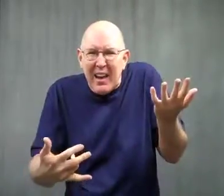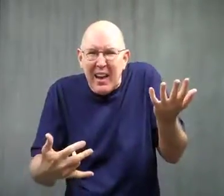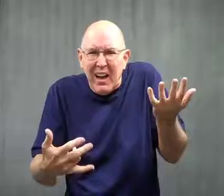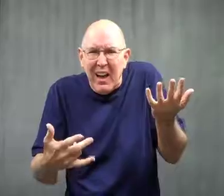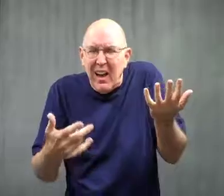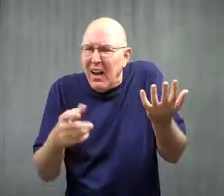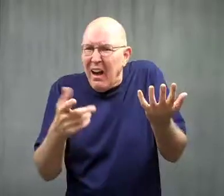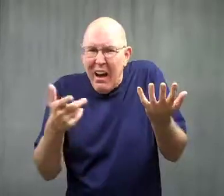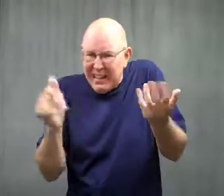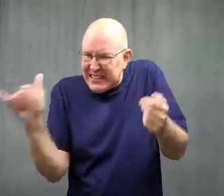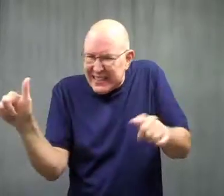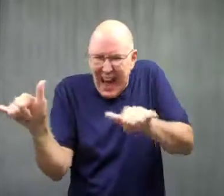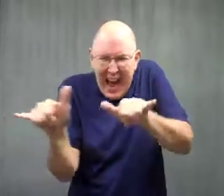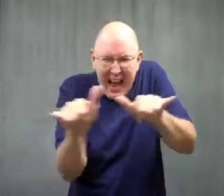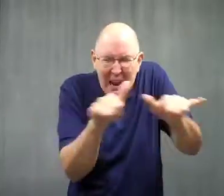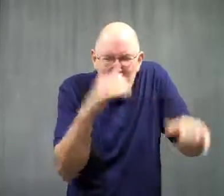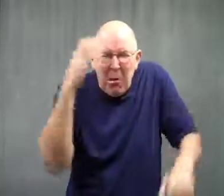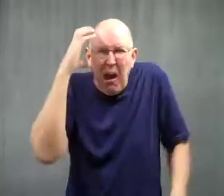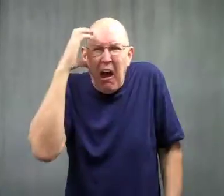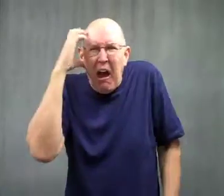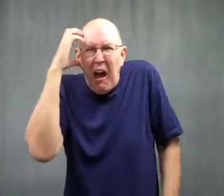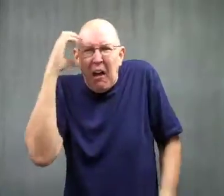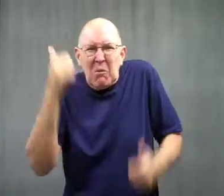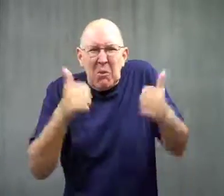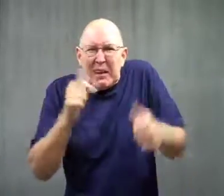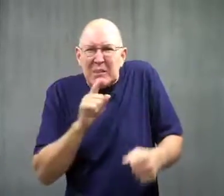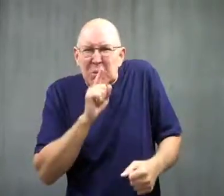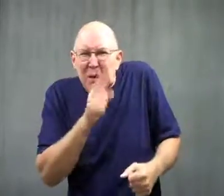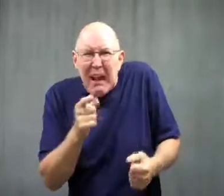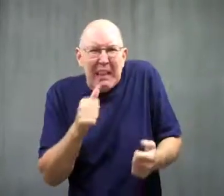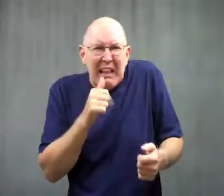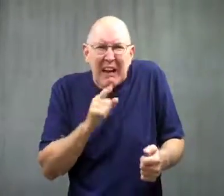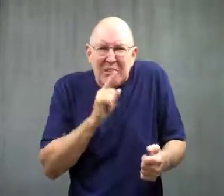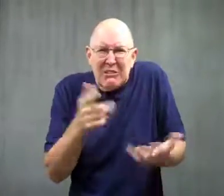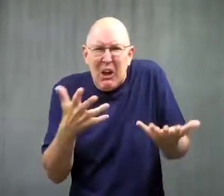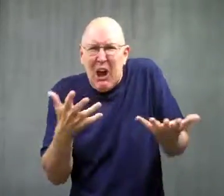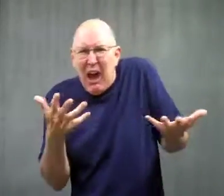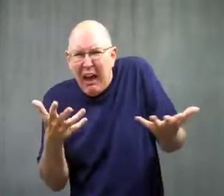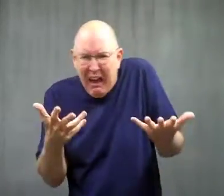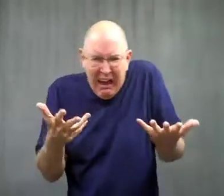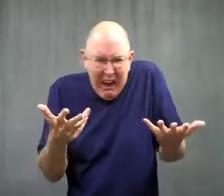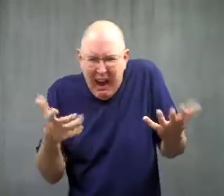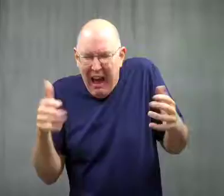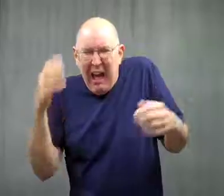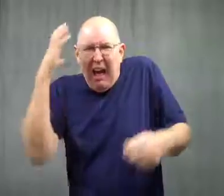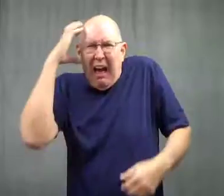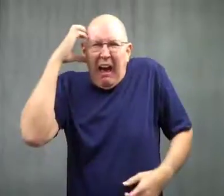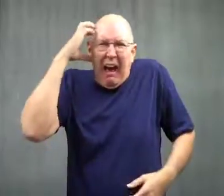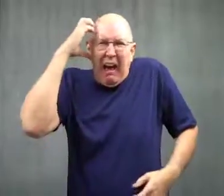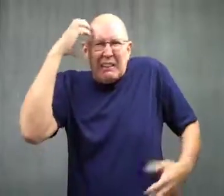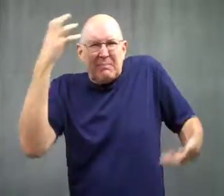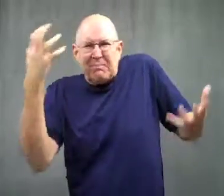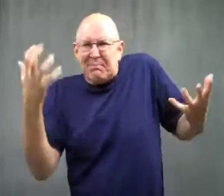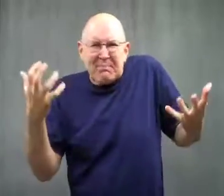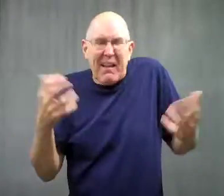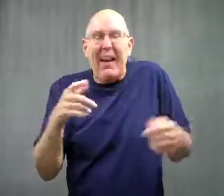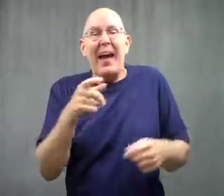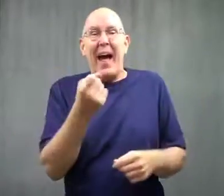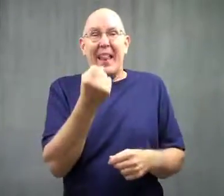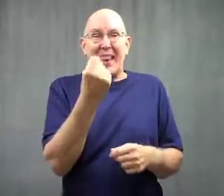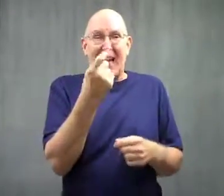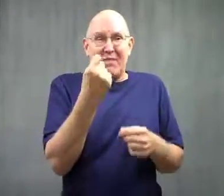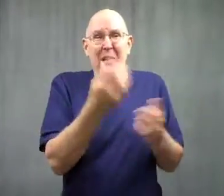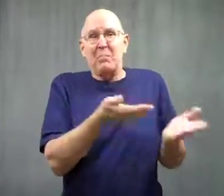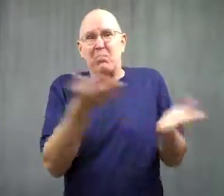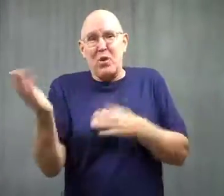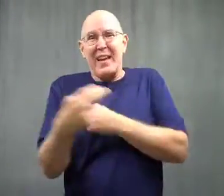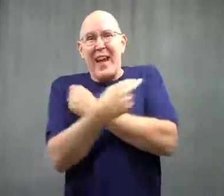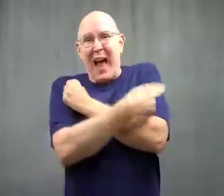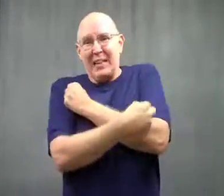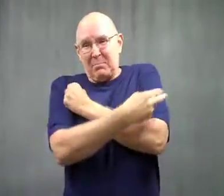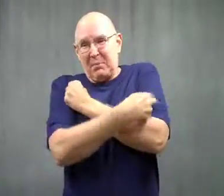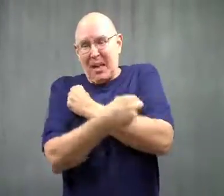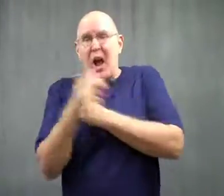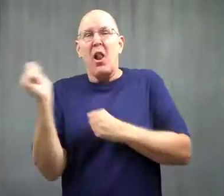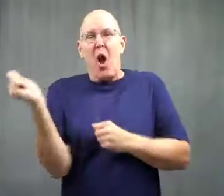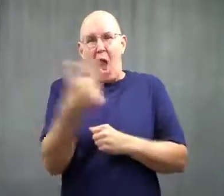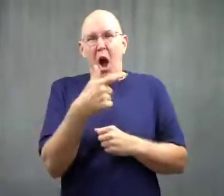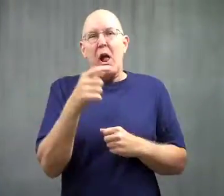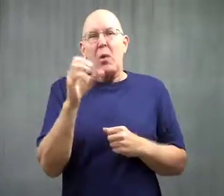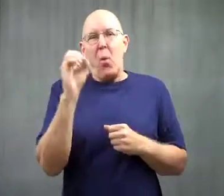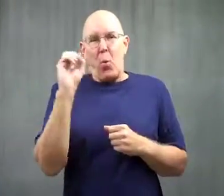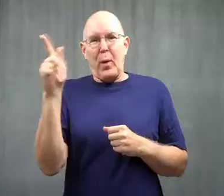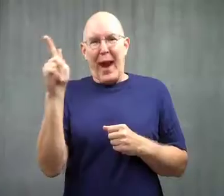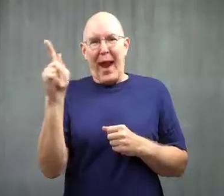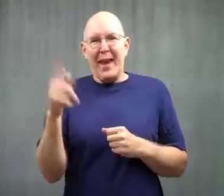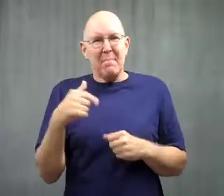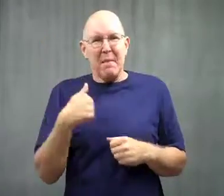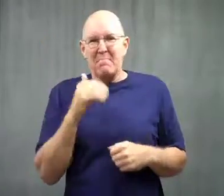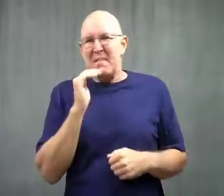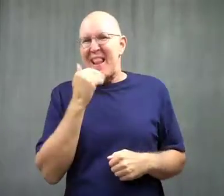They looked the same, they had to figure out which was real and which wasn't.